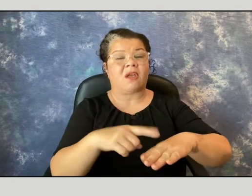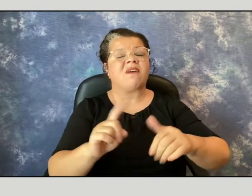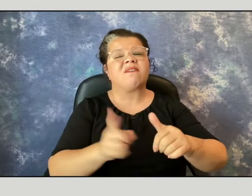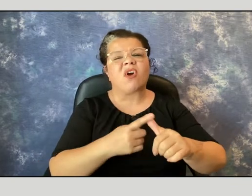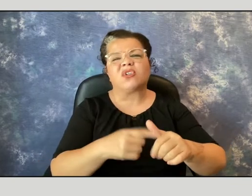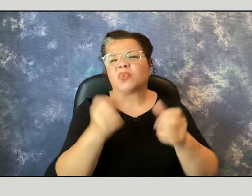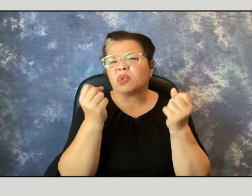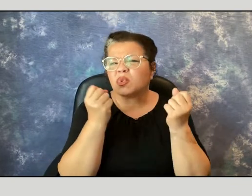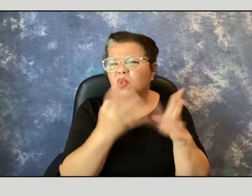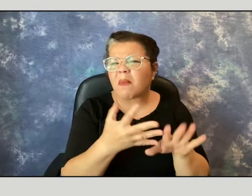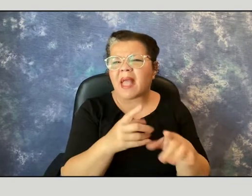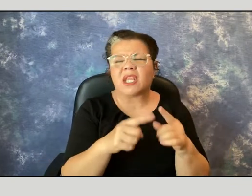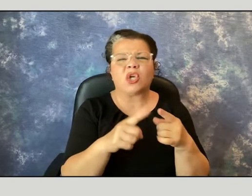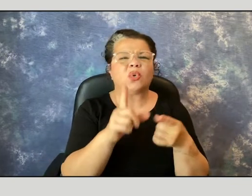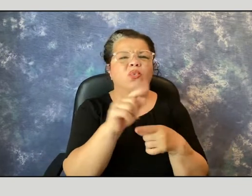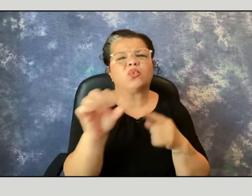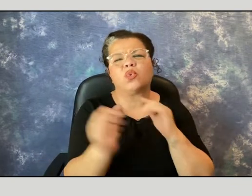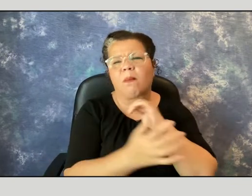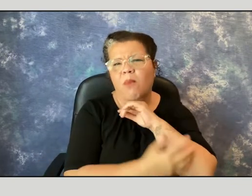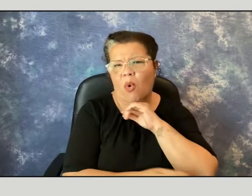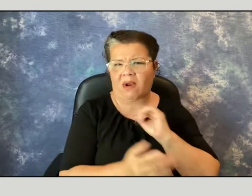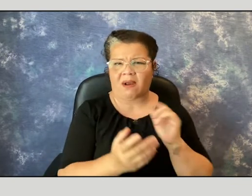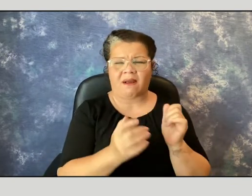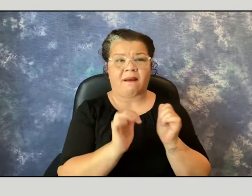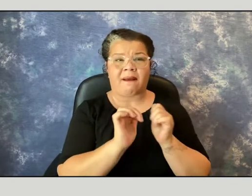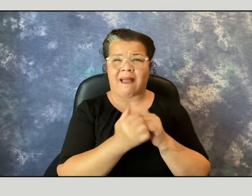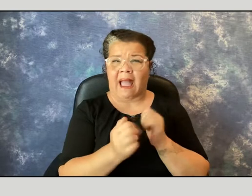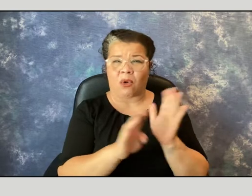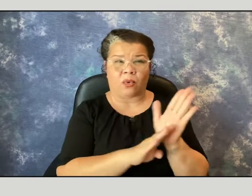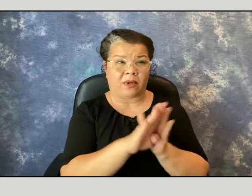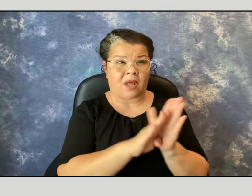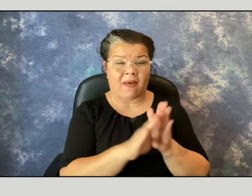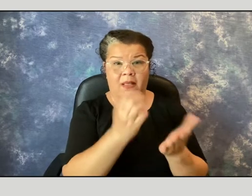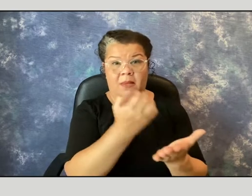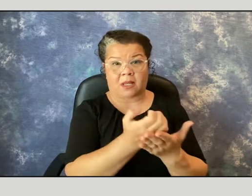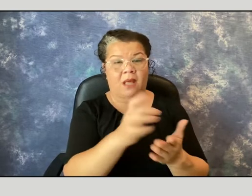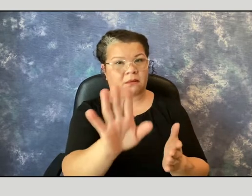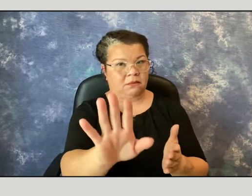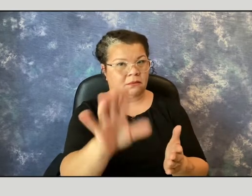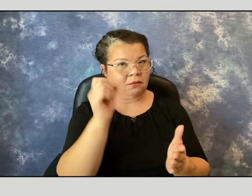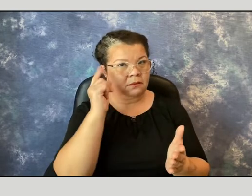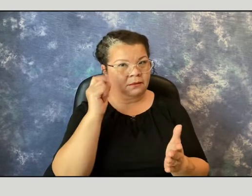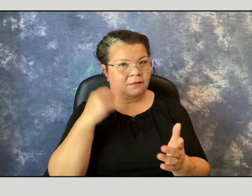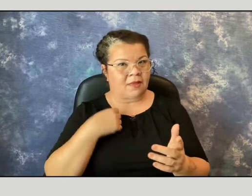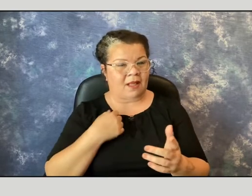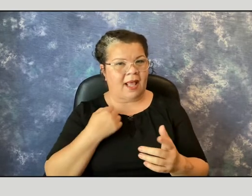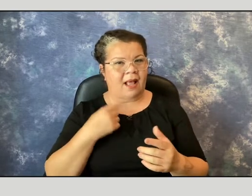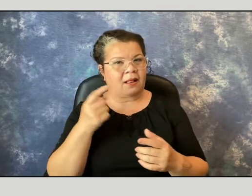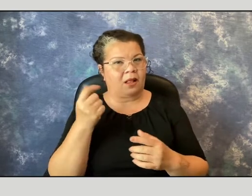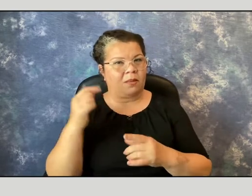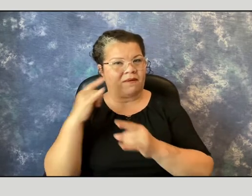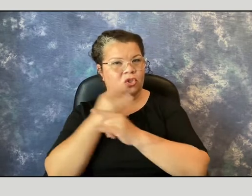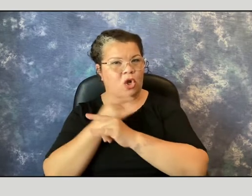and how could you develop an economy? I'm saying this in this sort of sarcastic voice now. I don't believe this.